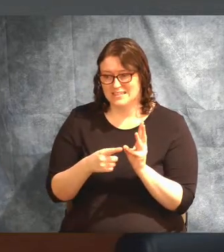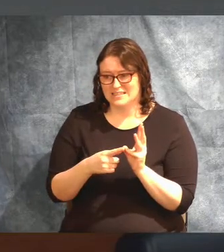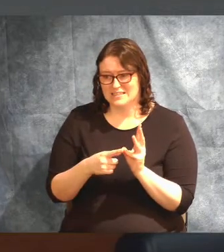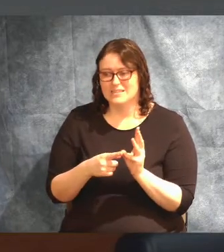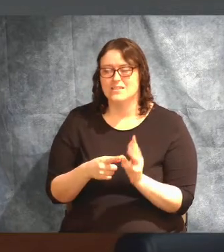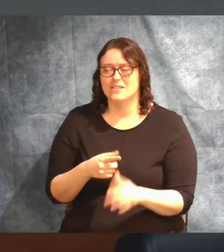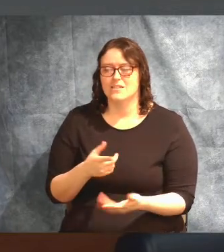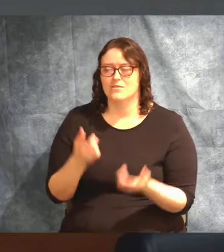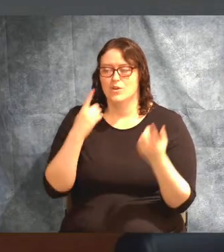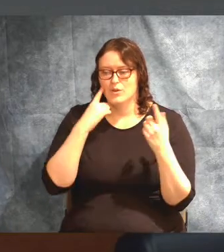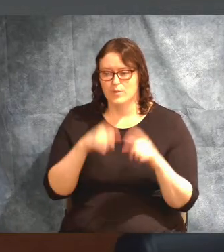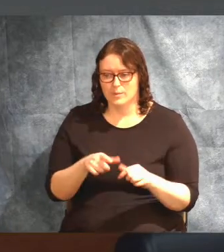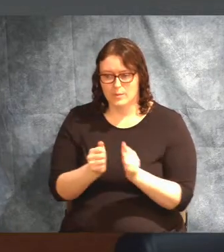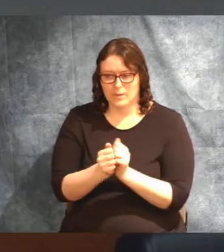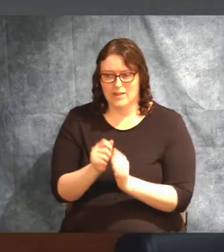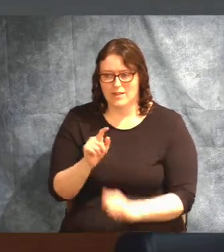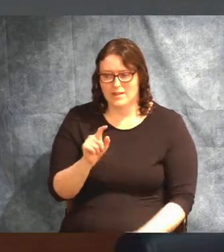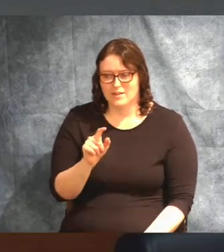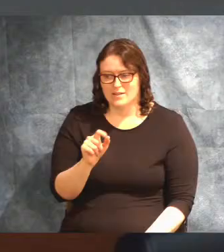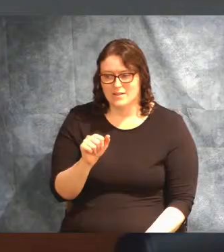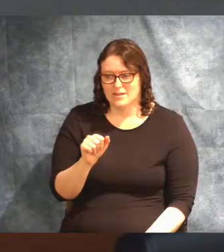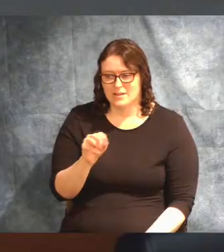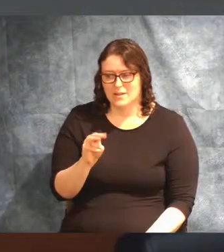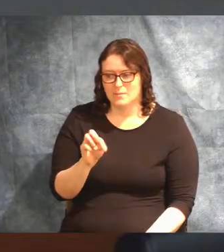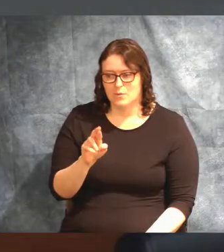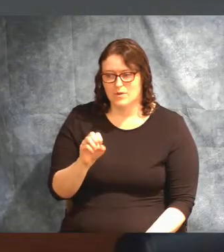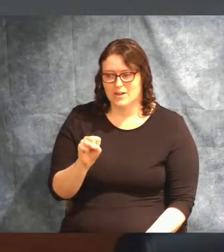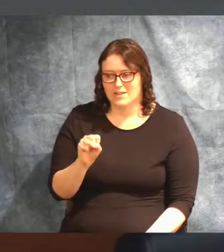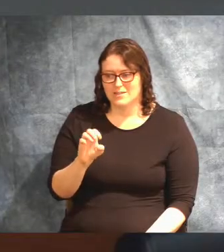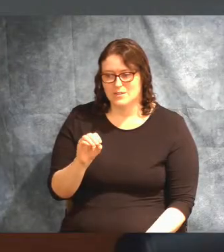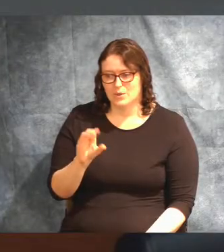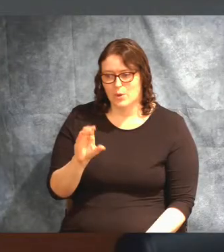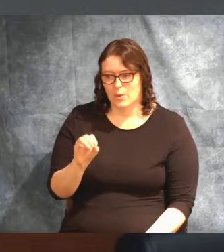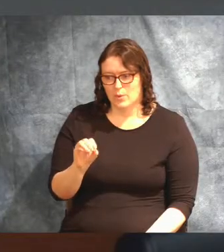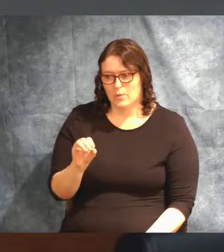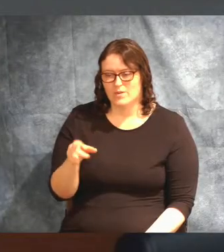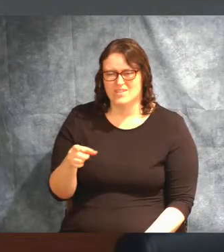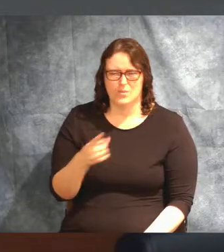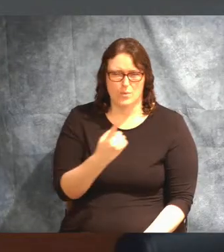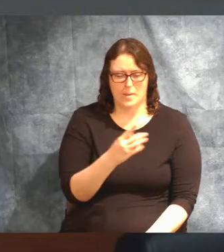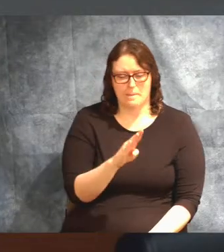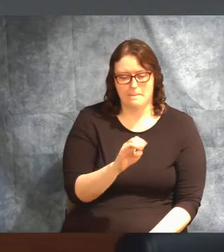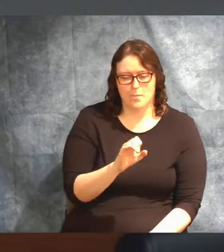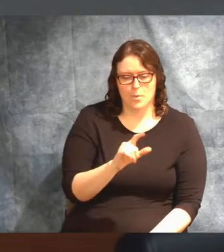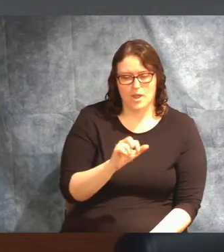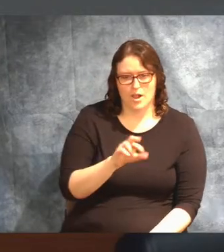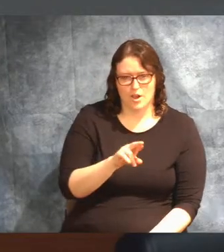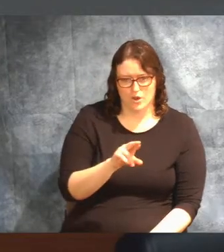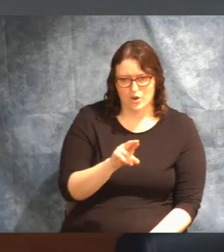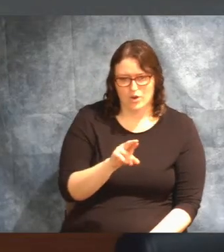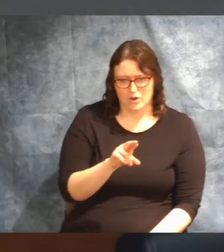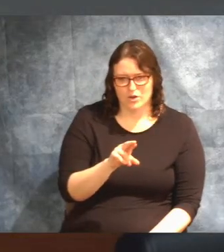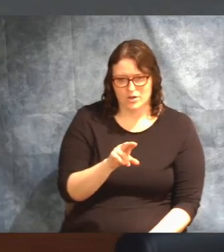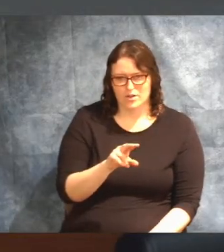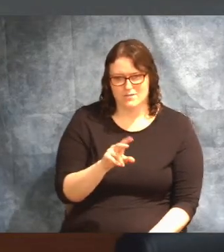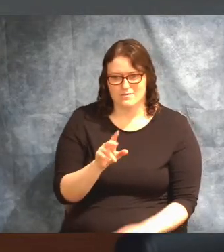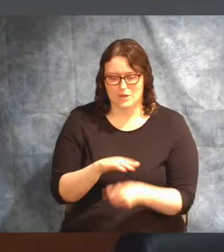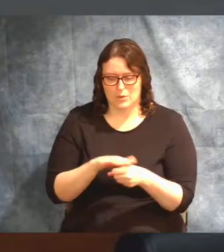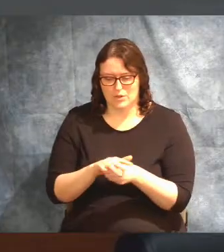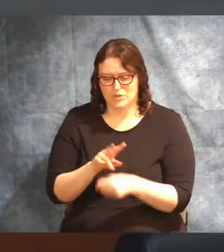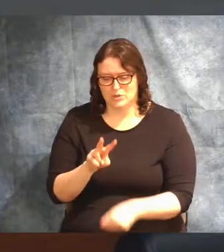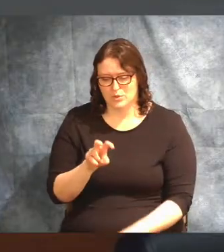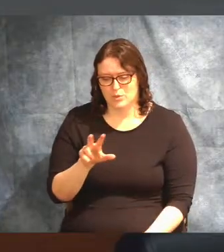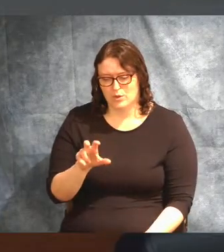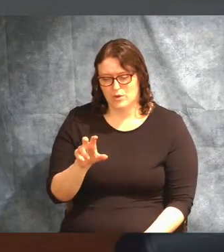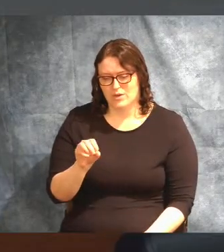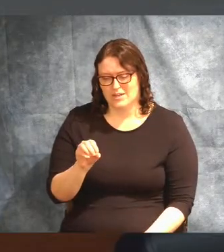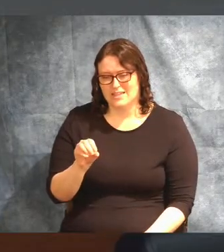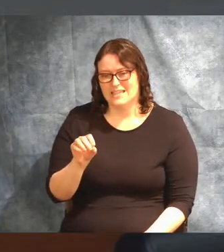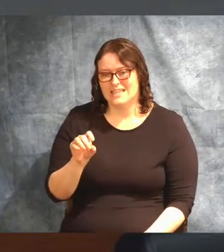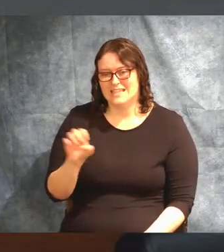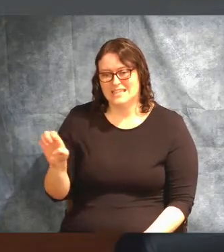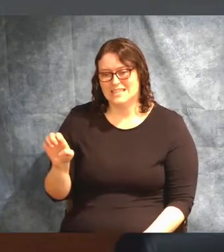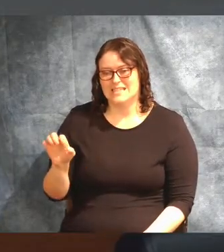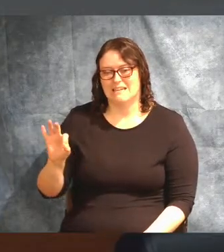an agreement with Amoresco. This is for a boiler a new boiler at 230 East 9th Street at 1.85 million.